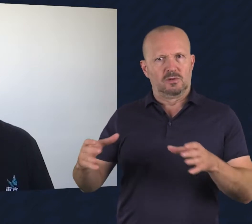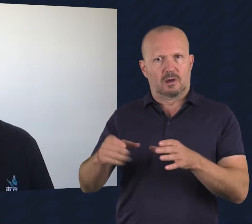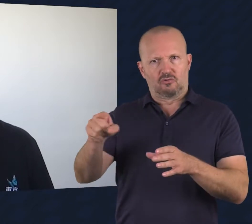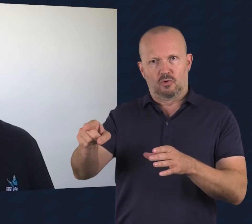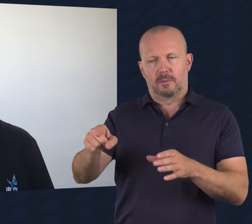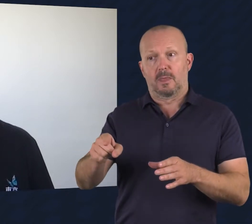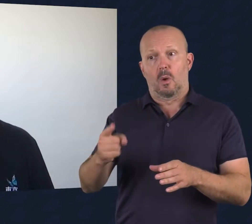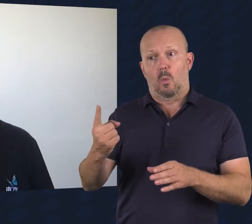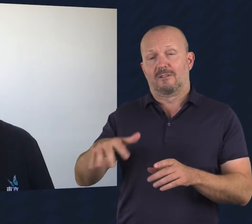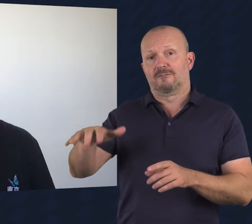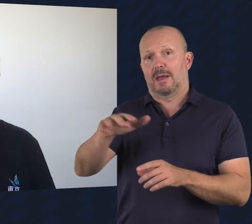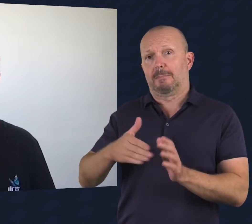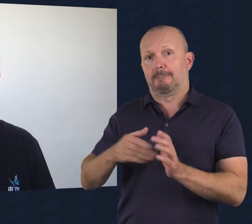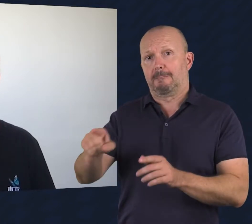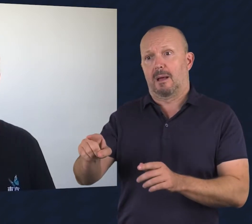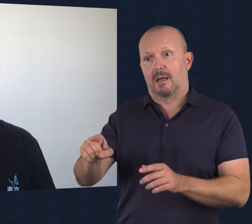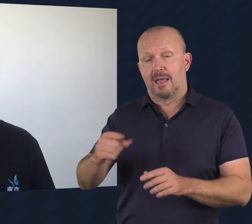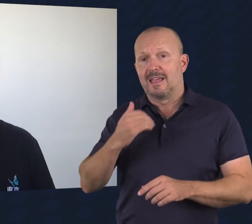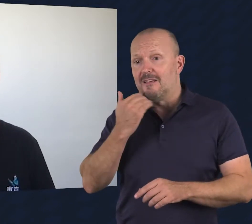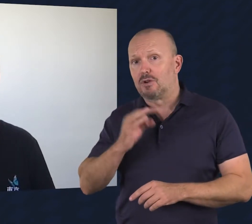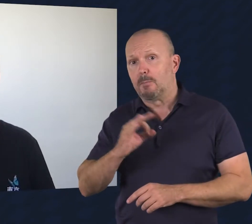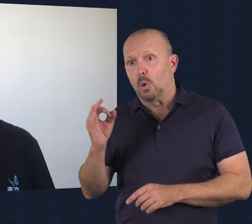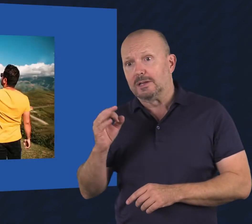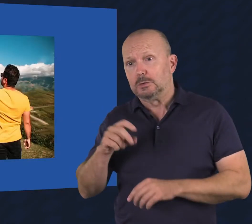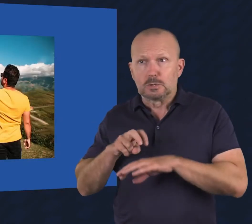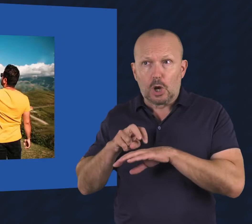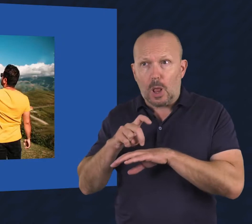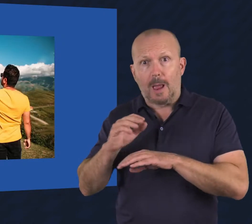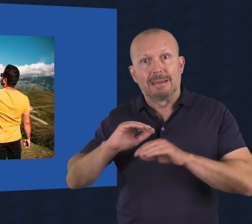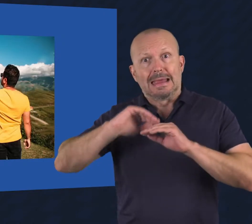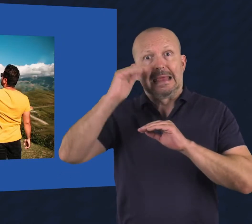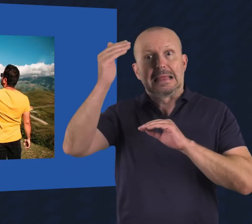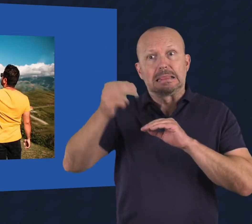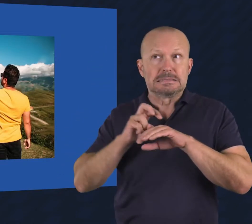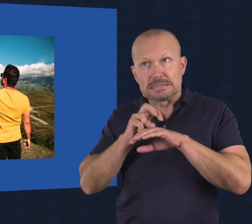about a family member who used to climb to the top of a hill every day so that they could get better reception